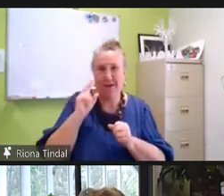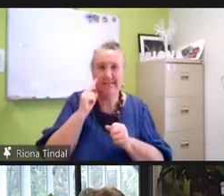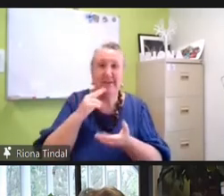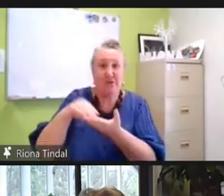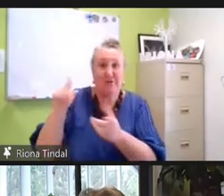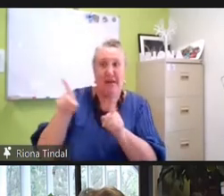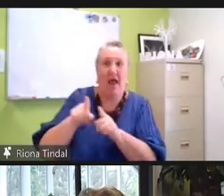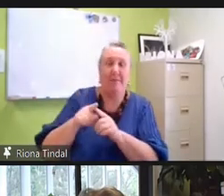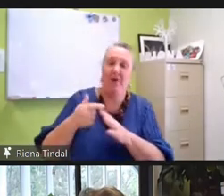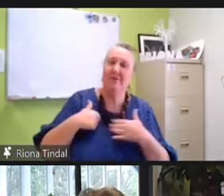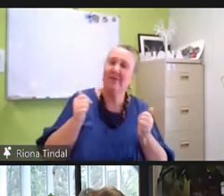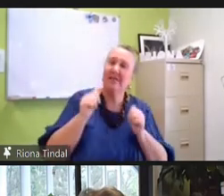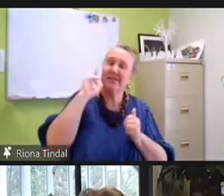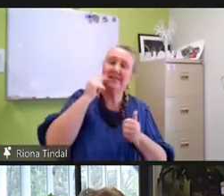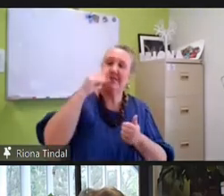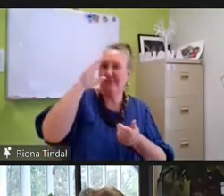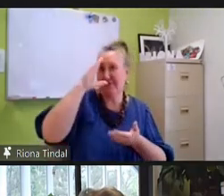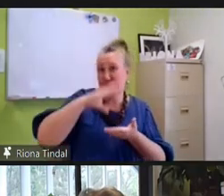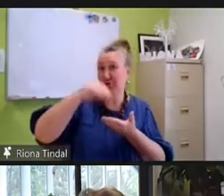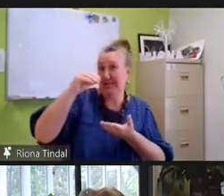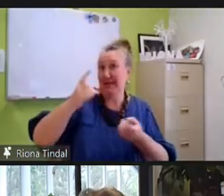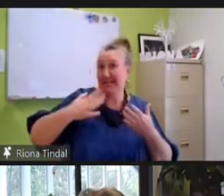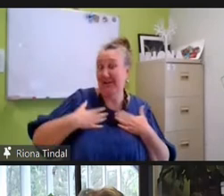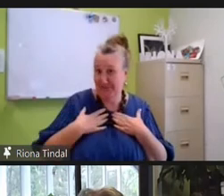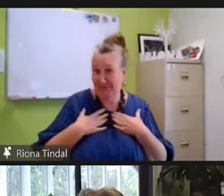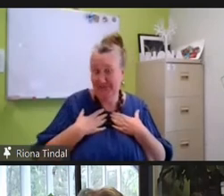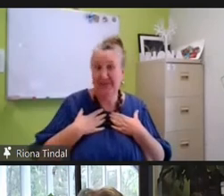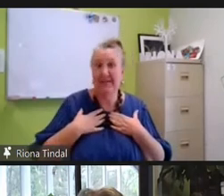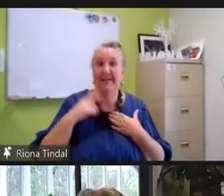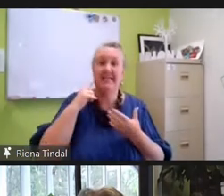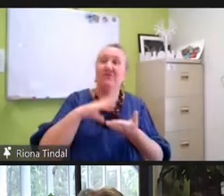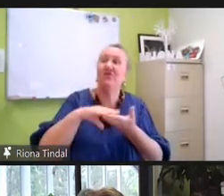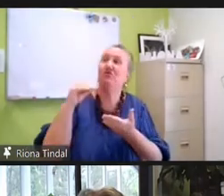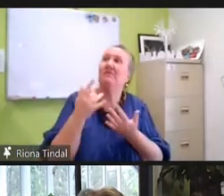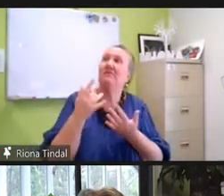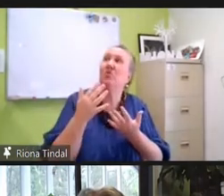It's good for a deaf person to understand what a deaf student's like, and obviously, I've been a deaf student myself in the past.